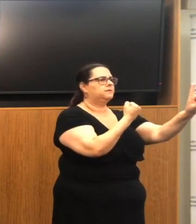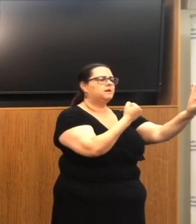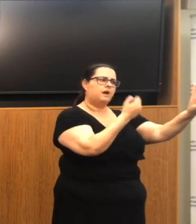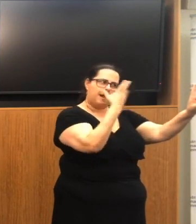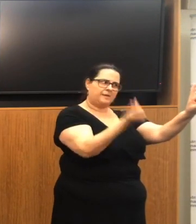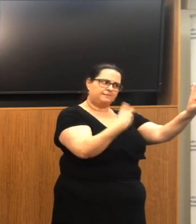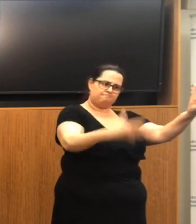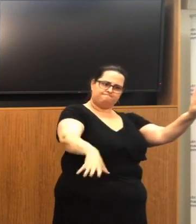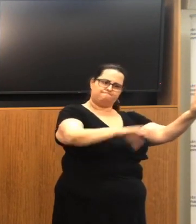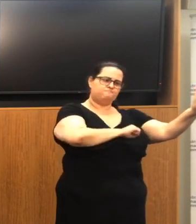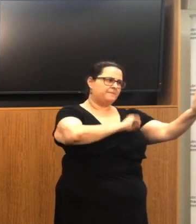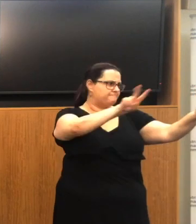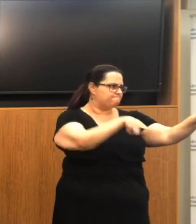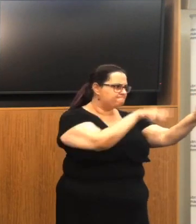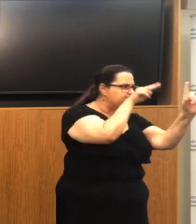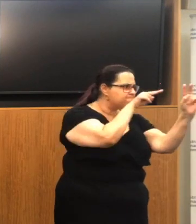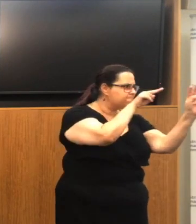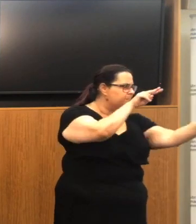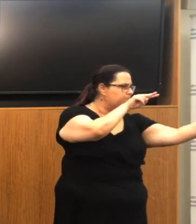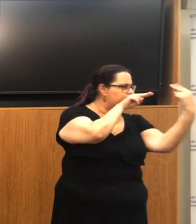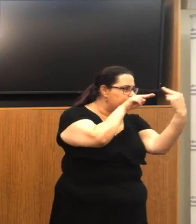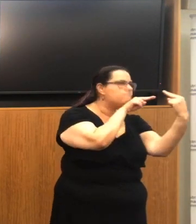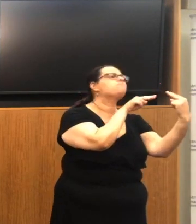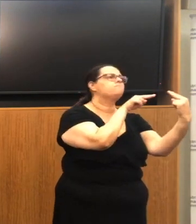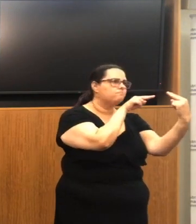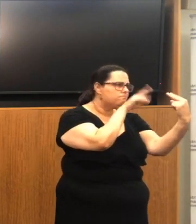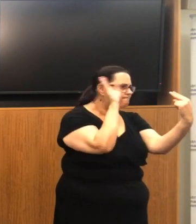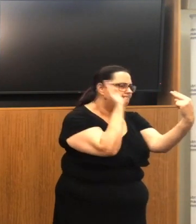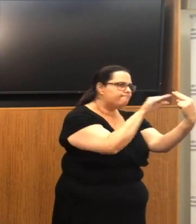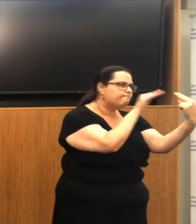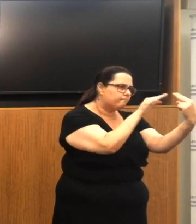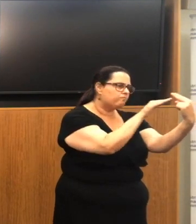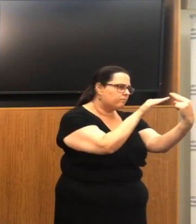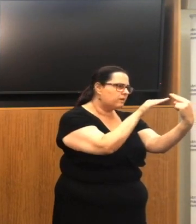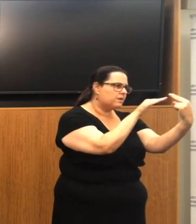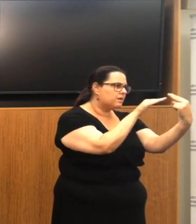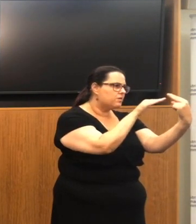I looked at him and said I found it shocking,